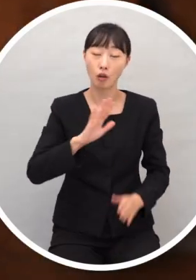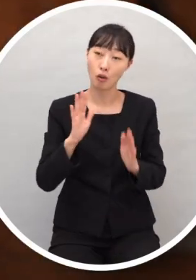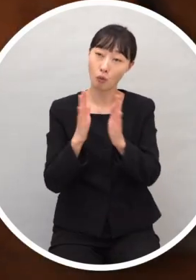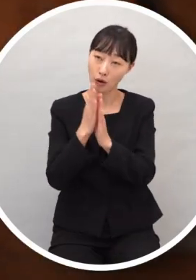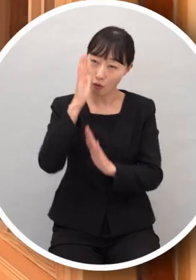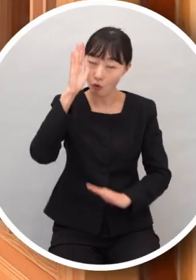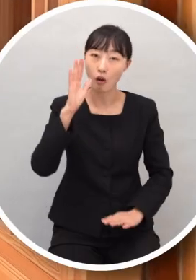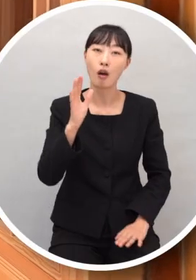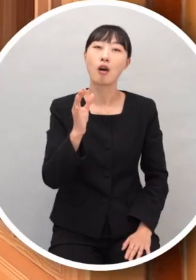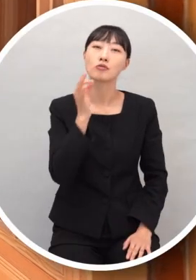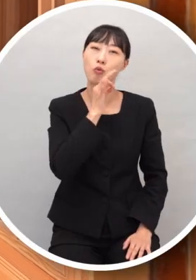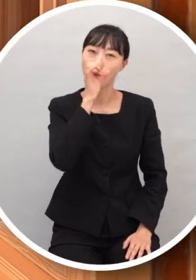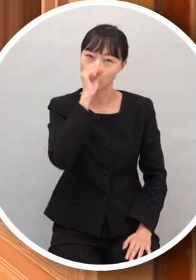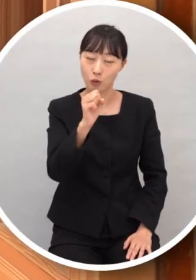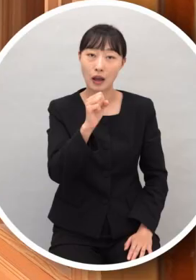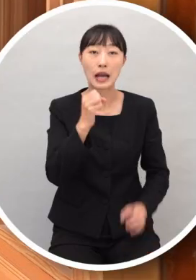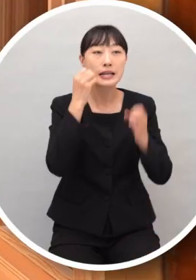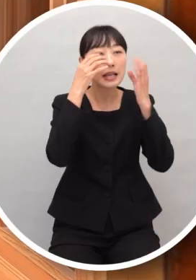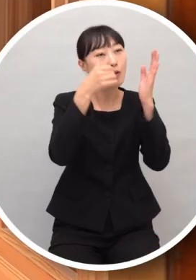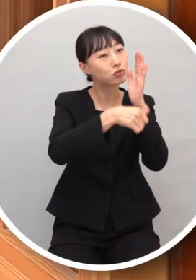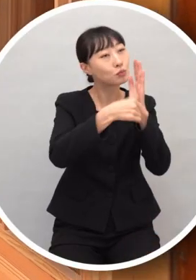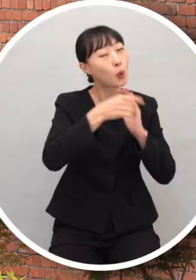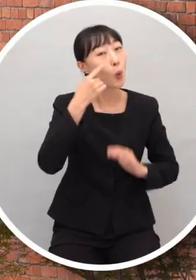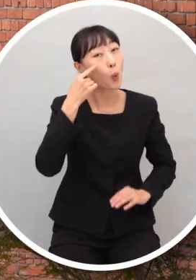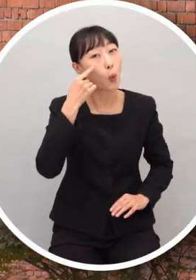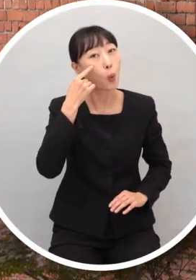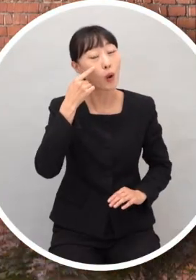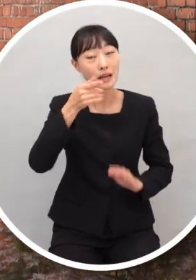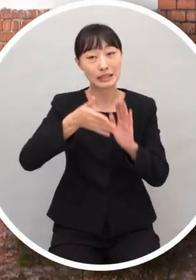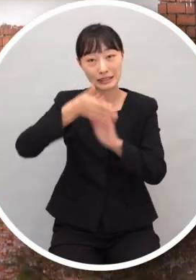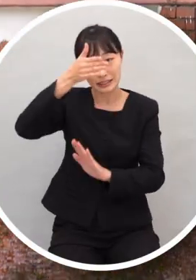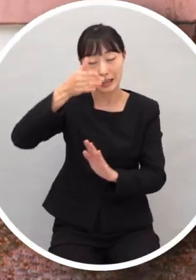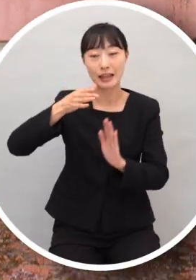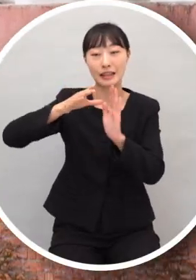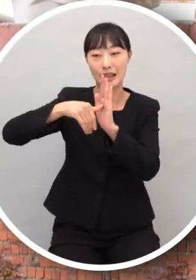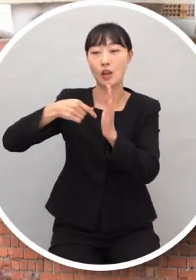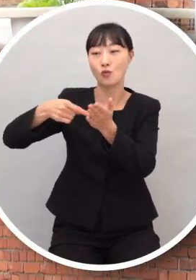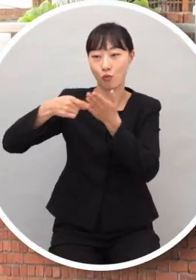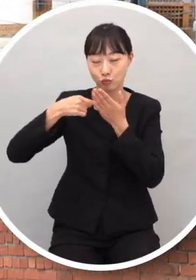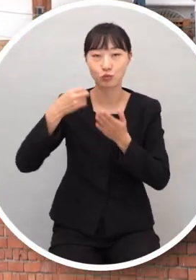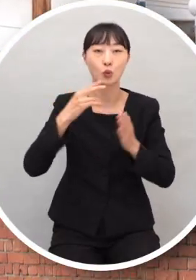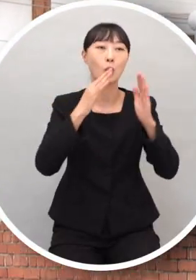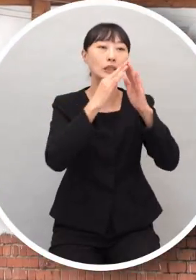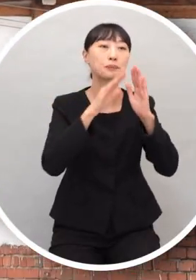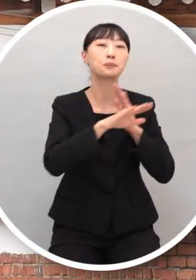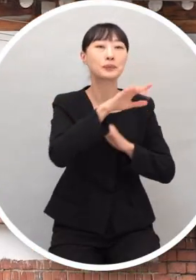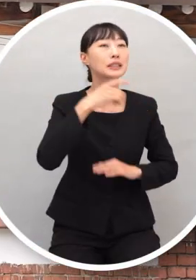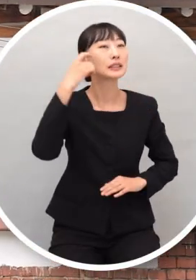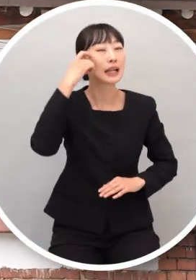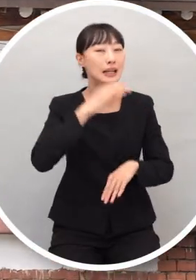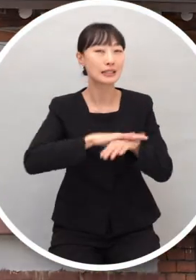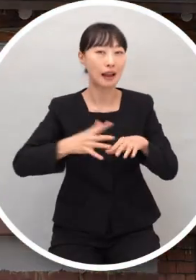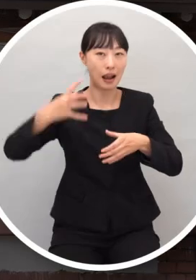it strived for extravagance and reflected the demands of the times by using new materials and reflecting people's ideas of a home in early 20th century Korea.